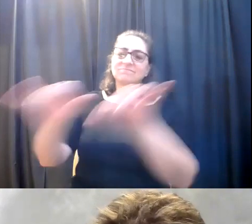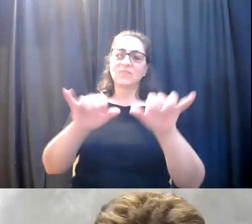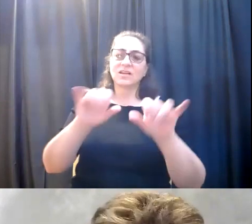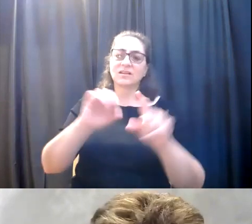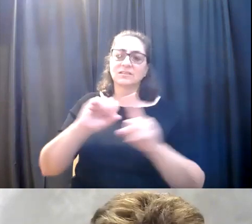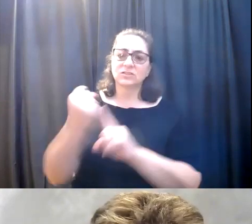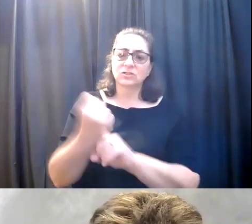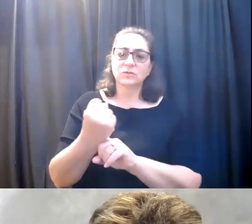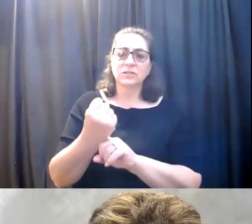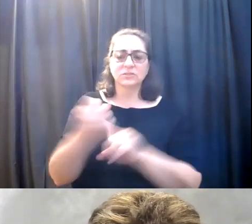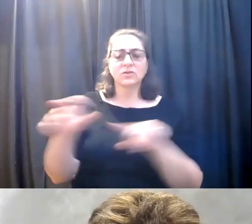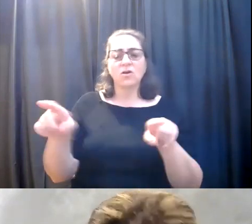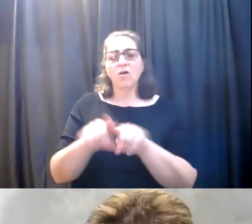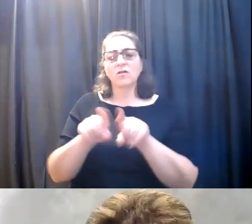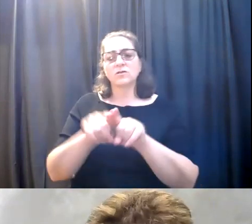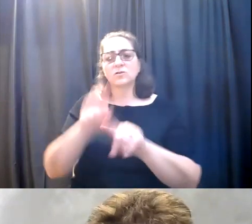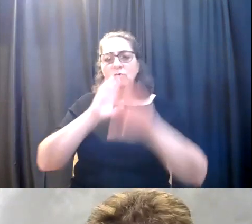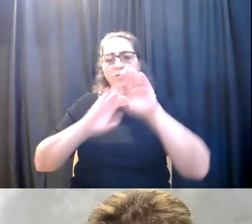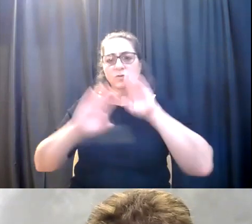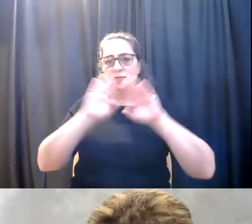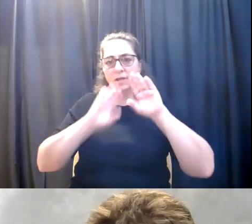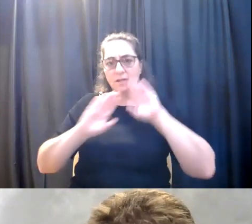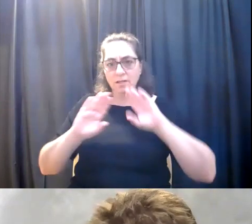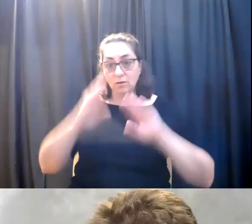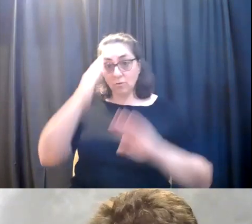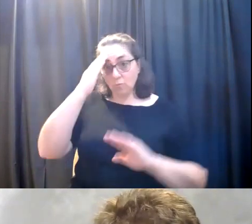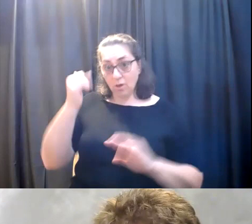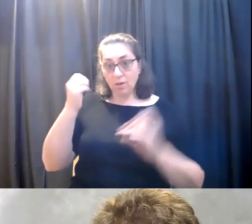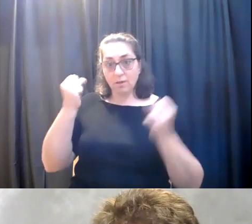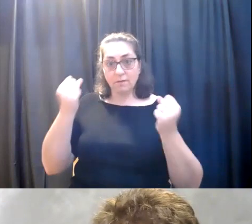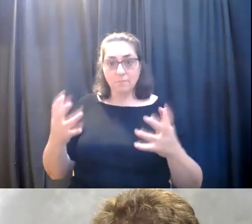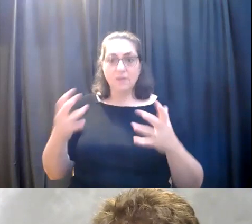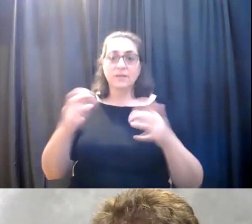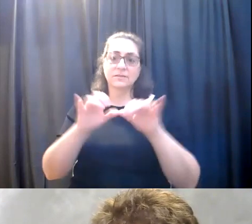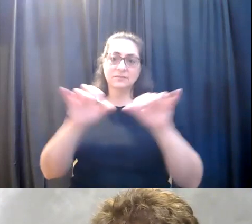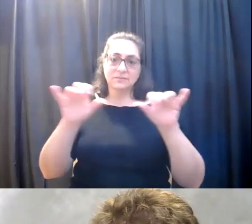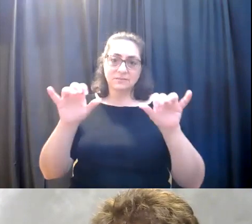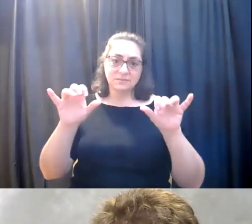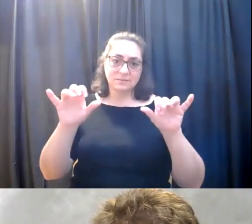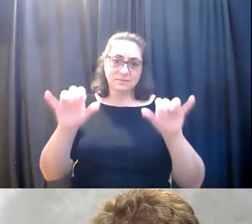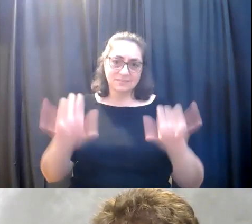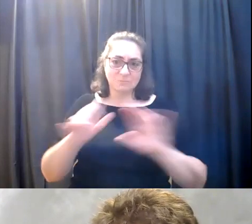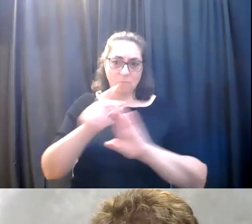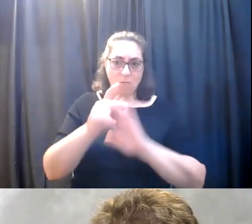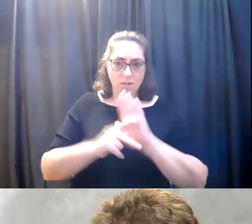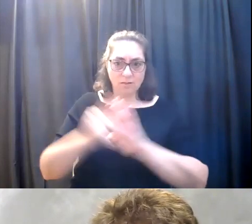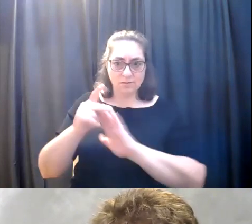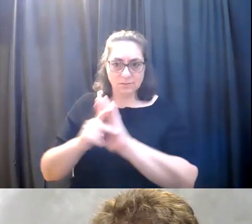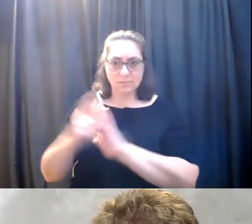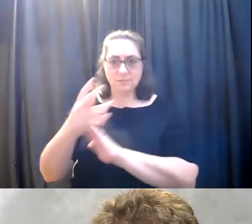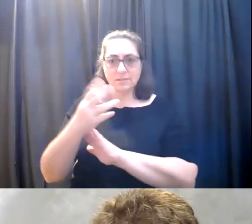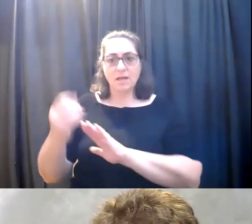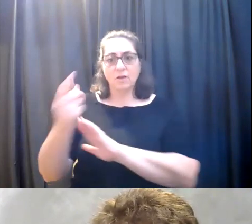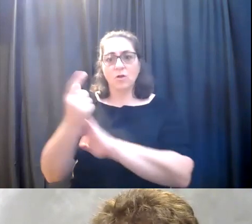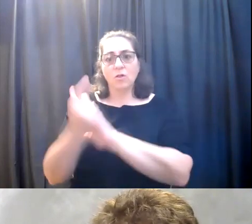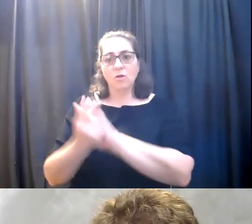about is there anything that I can do to optimize my hearing devices, specifically with masks and